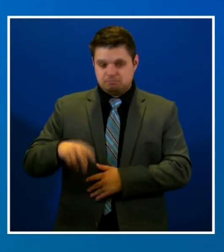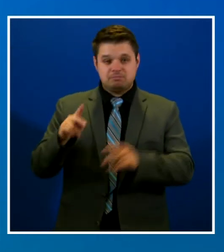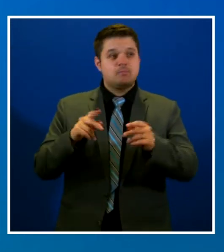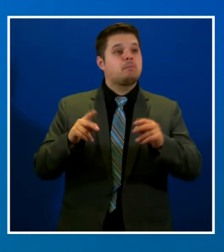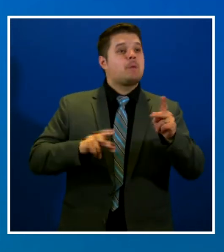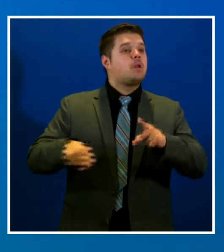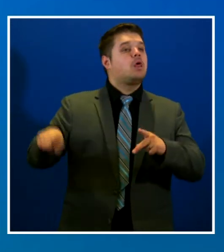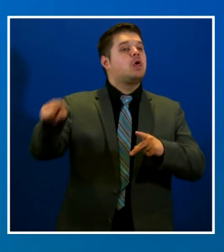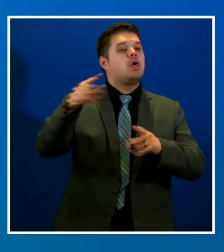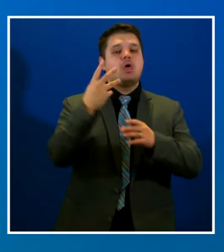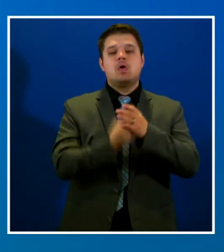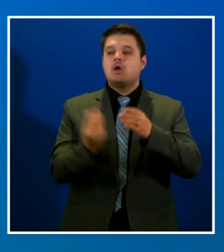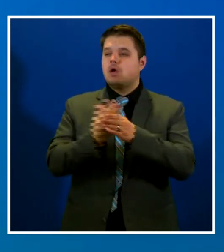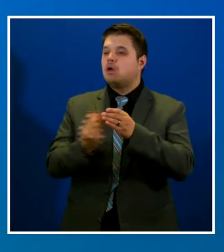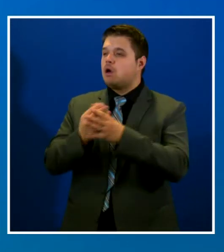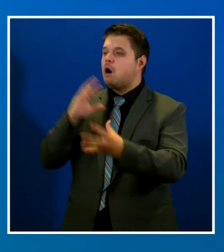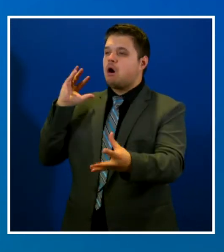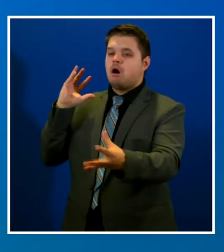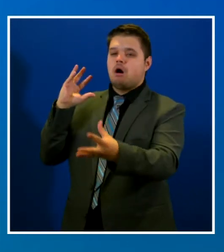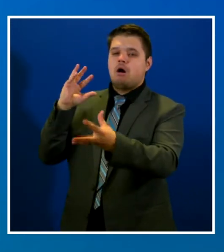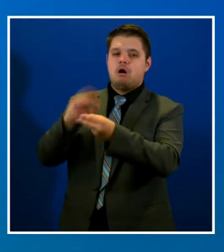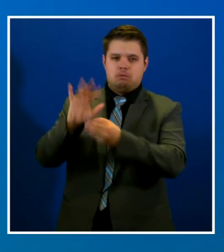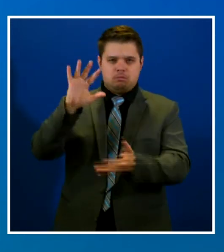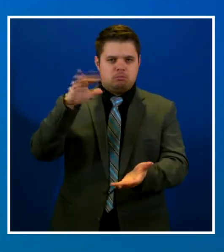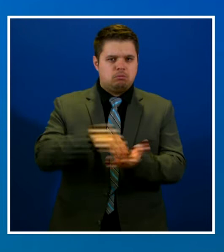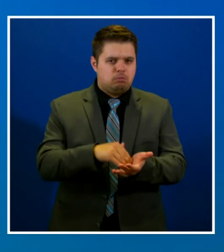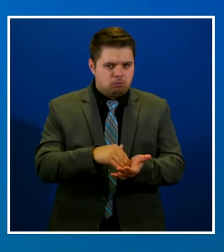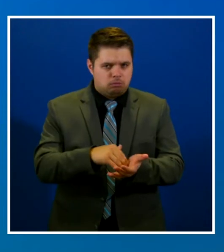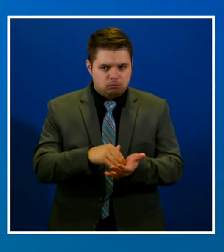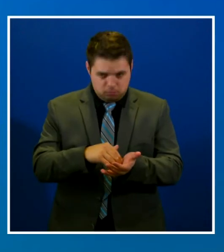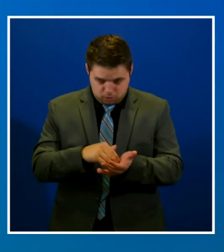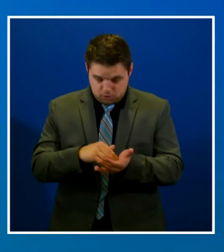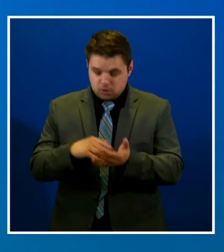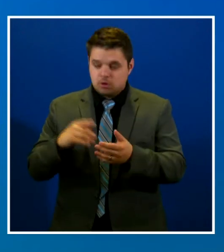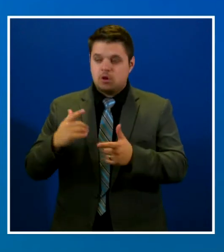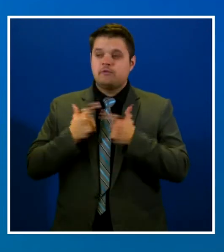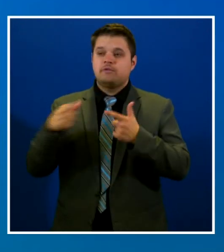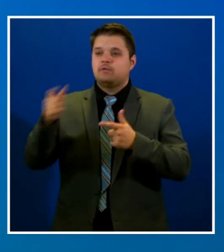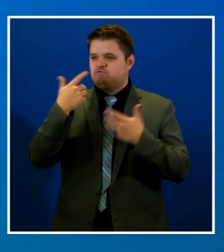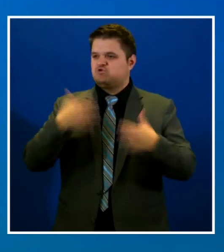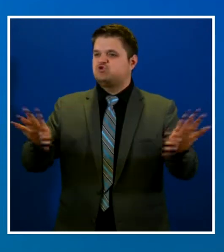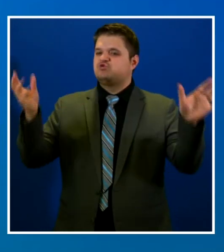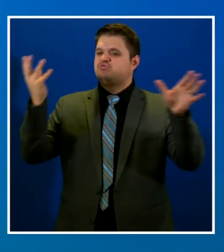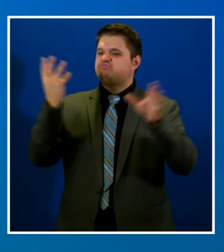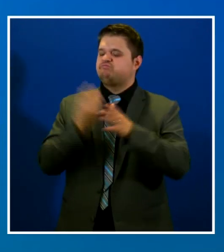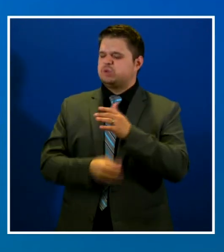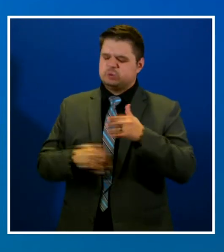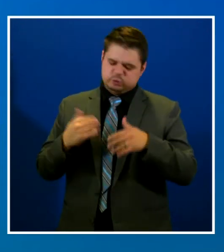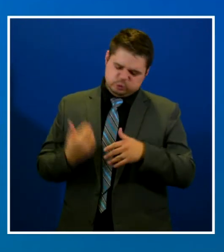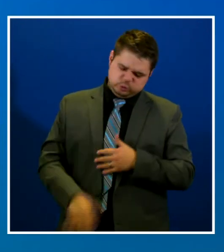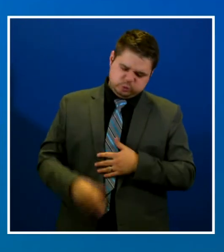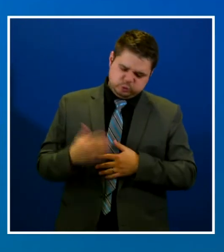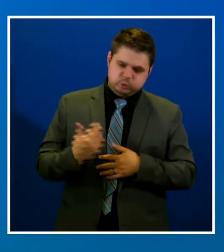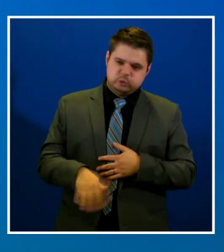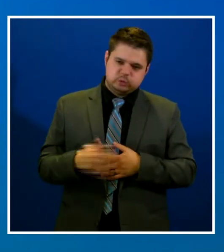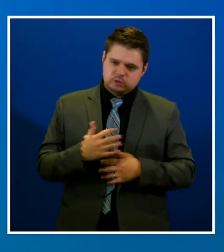5,000 individual lives that have been lost because of this terrible virus. I've been vaccinated and encourage you,